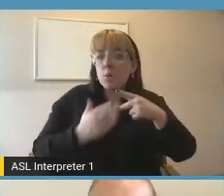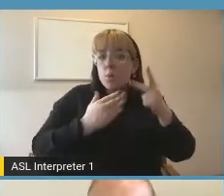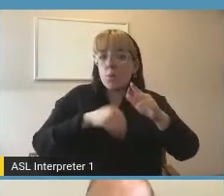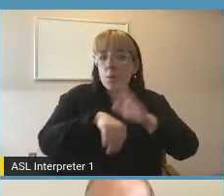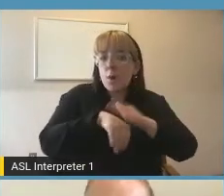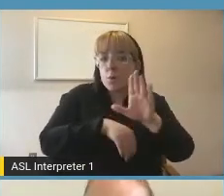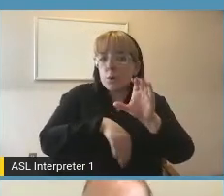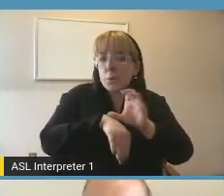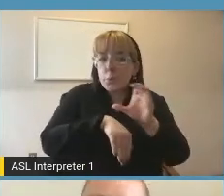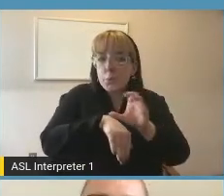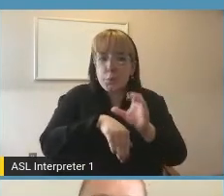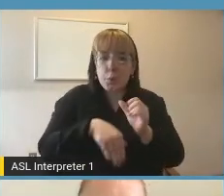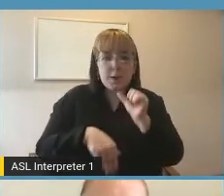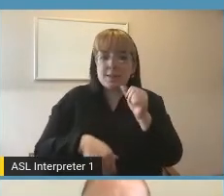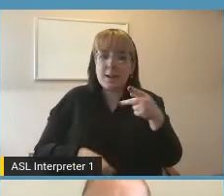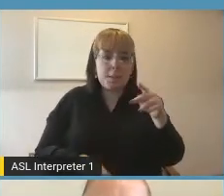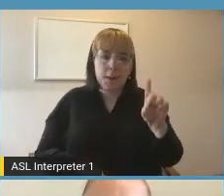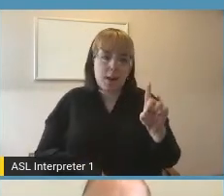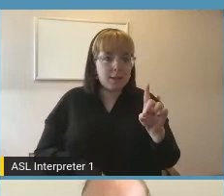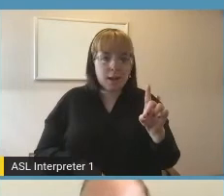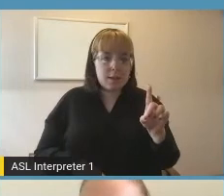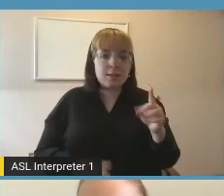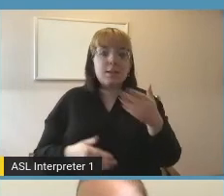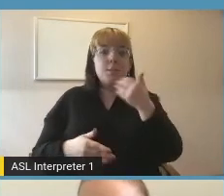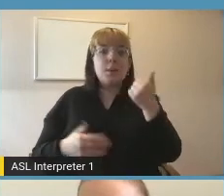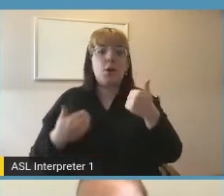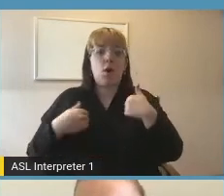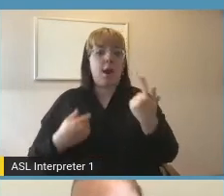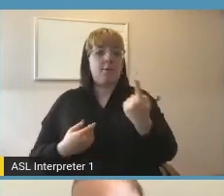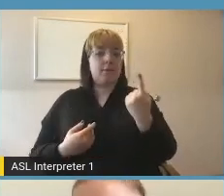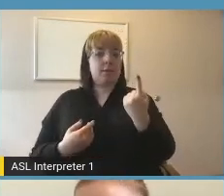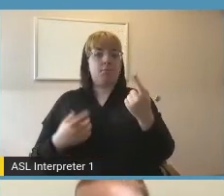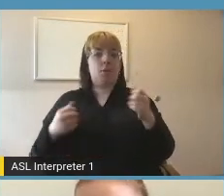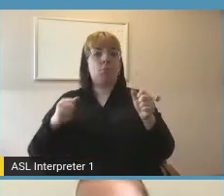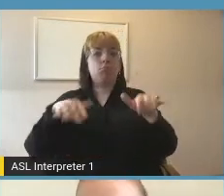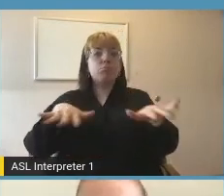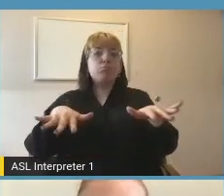So better to have something out there and to get better than to never release it and